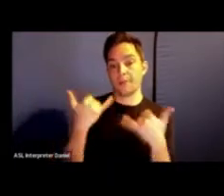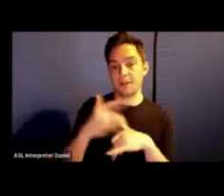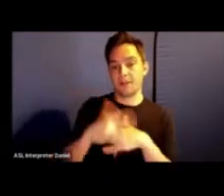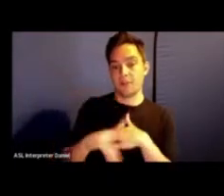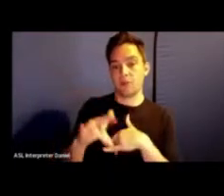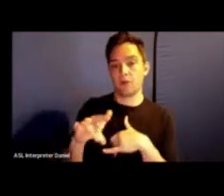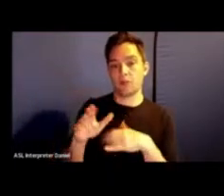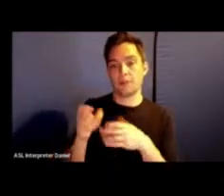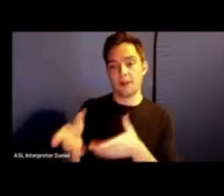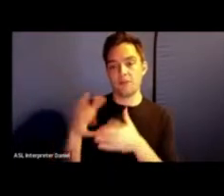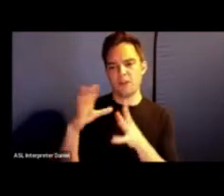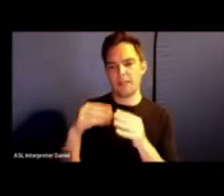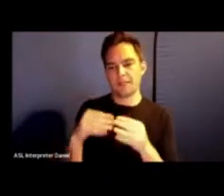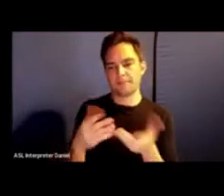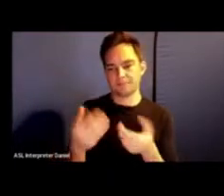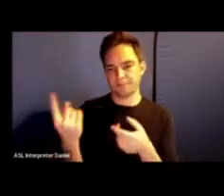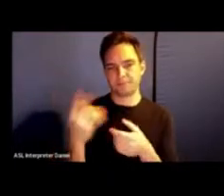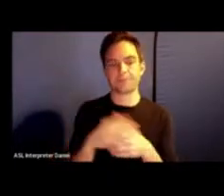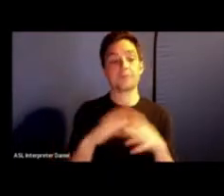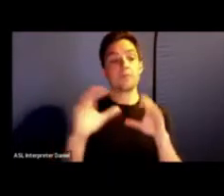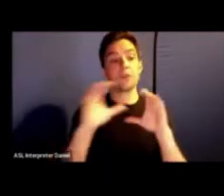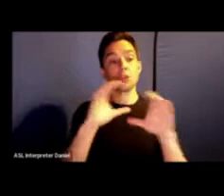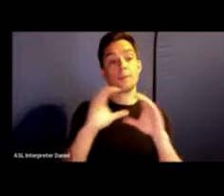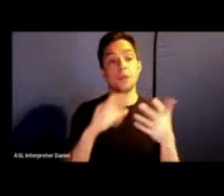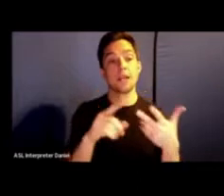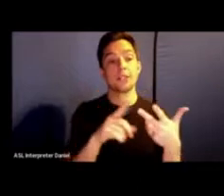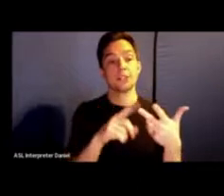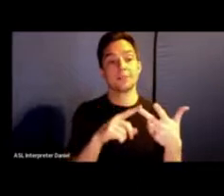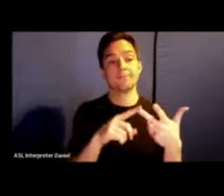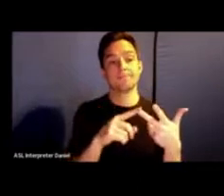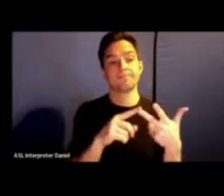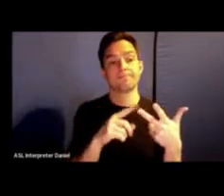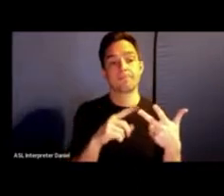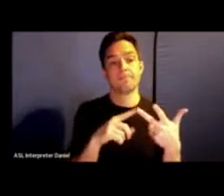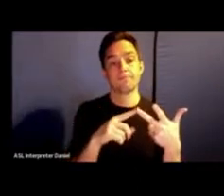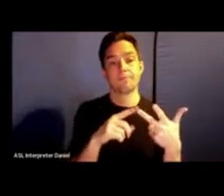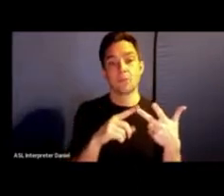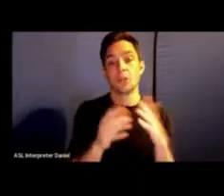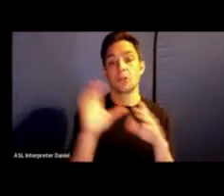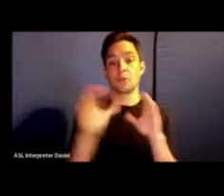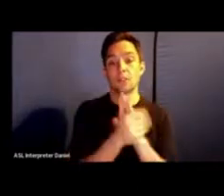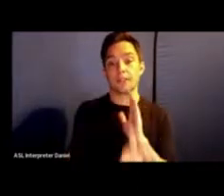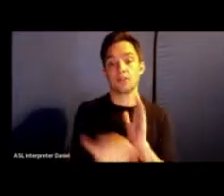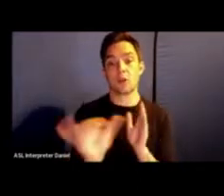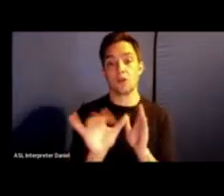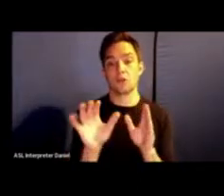there for the meeting. communication. Communication skills are also very important